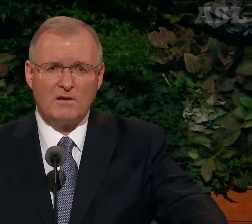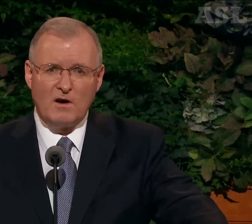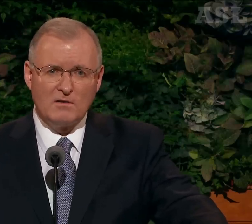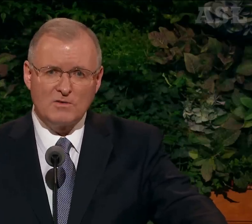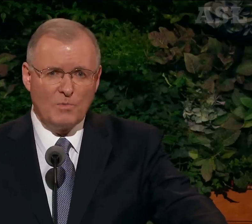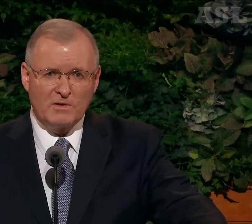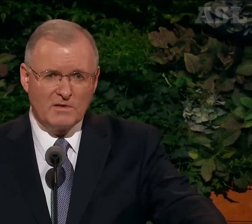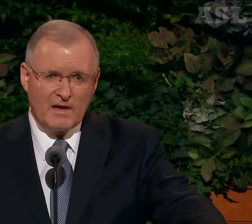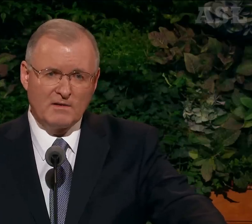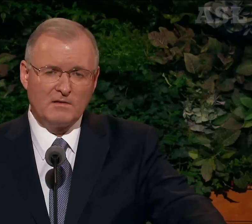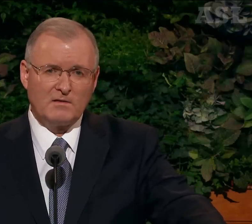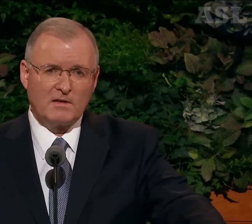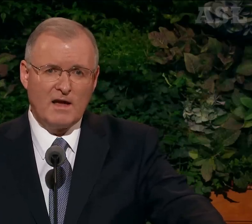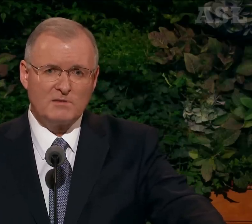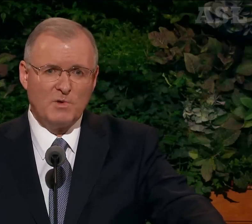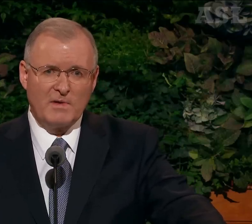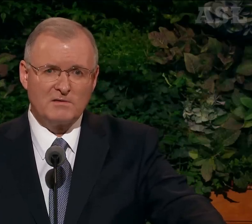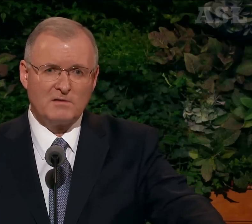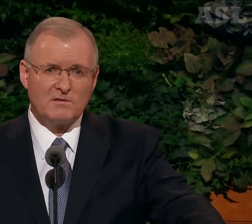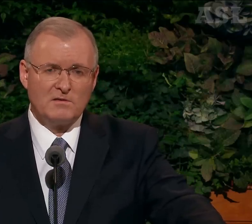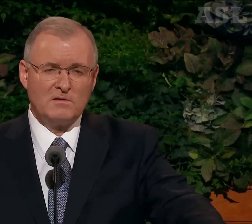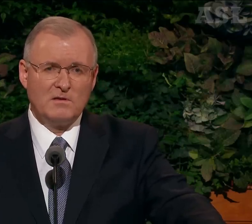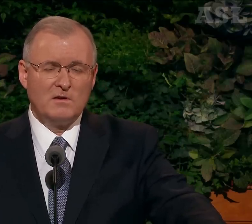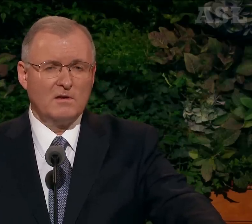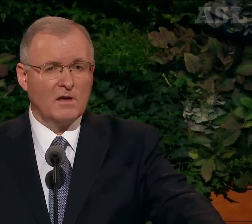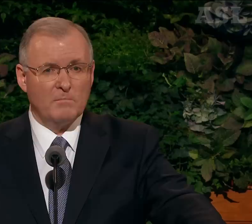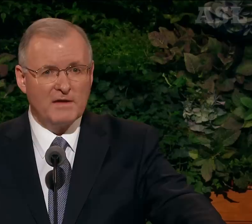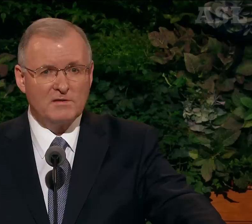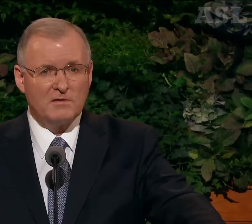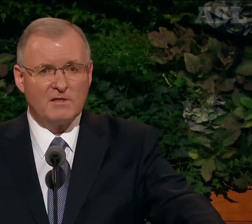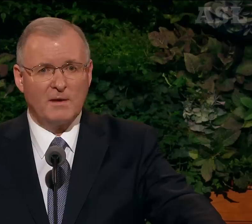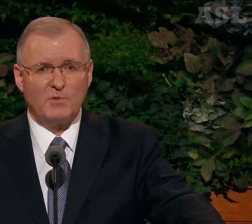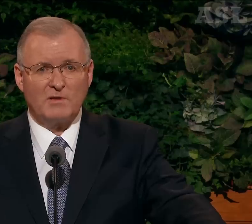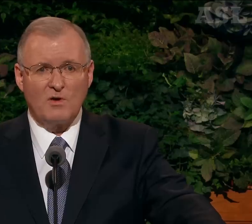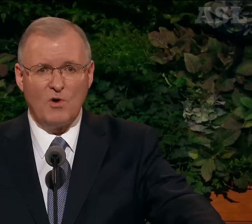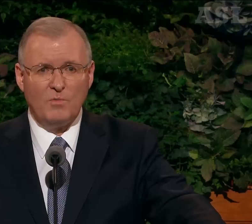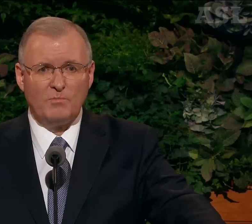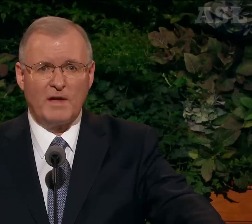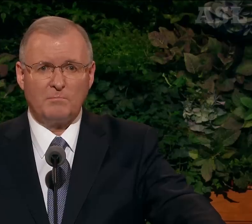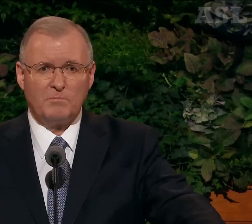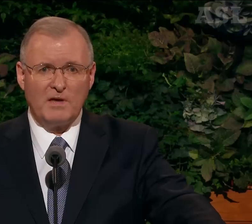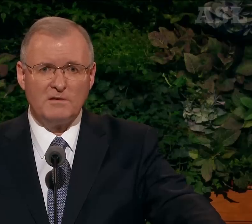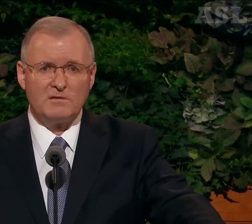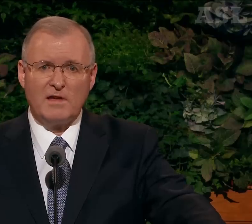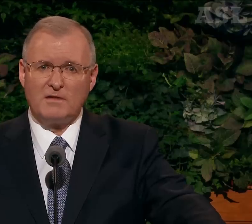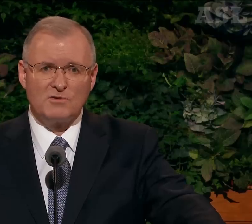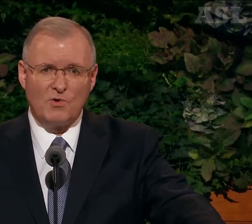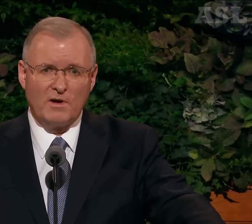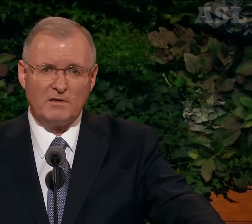MY YOUNG FELLOW SERVANTS, DOORS